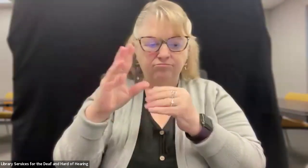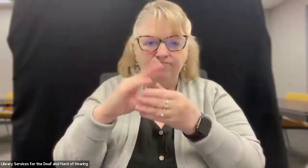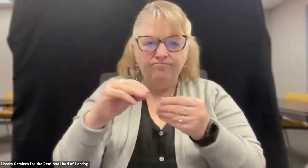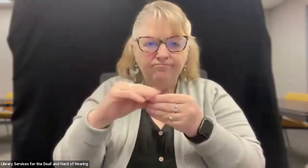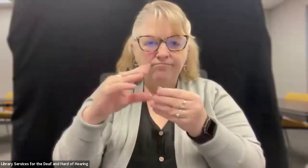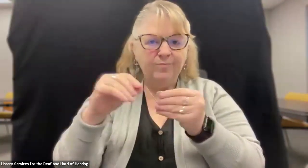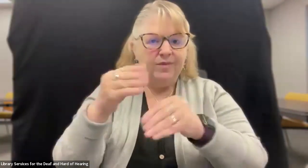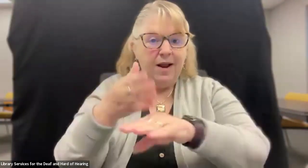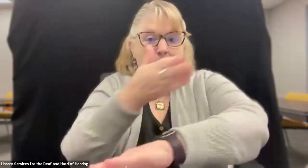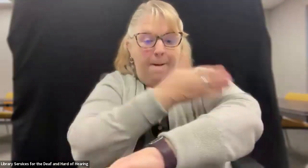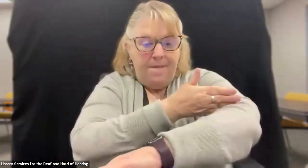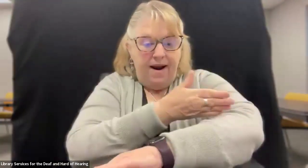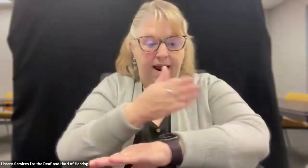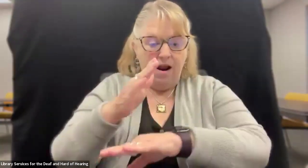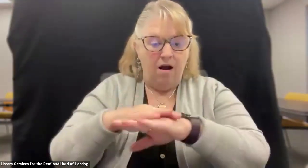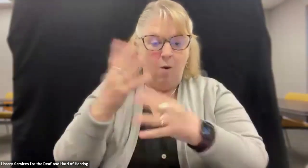And they're here to share their insights